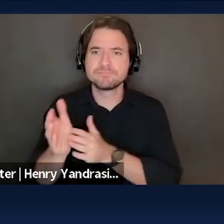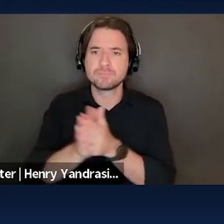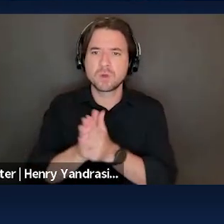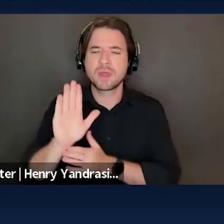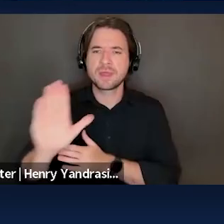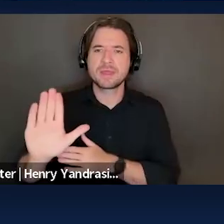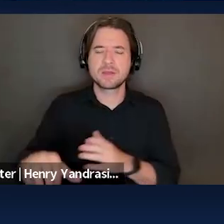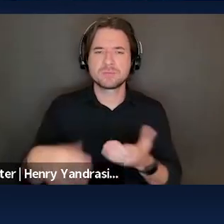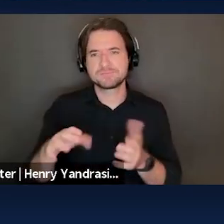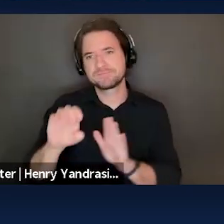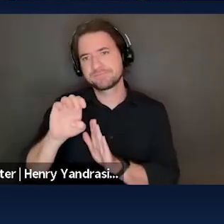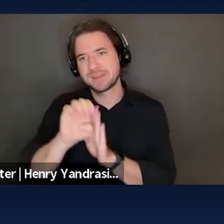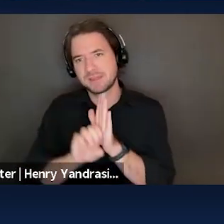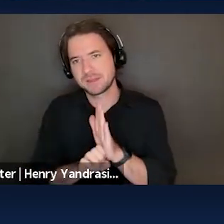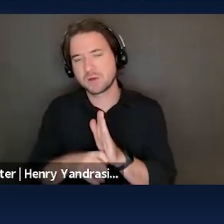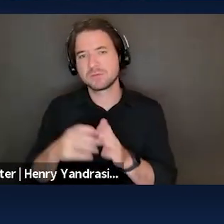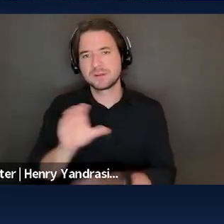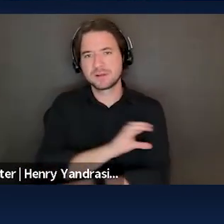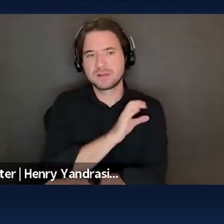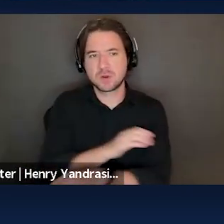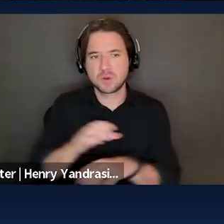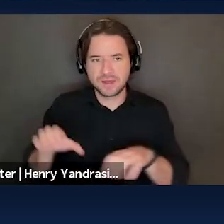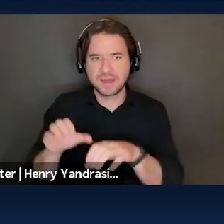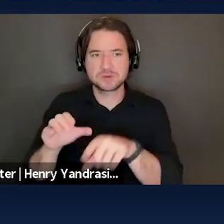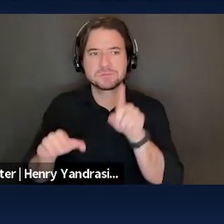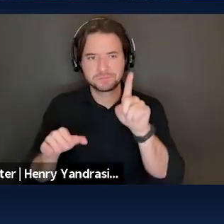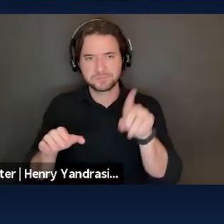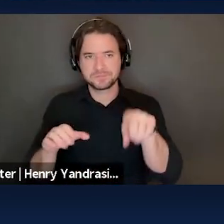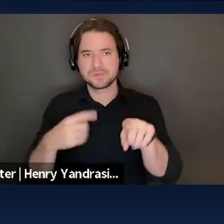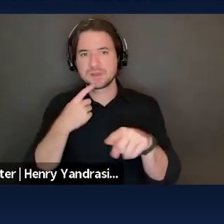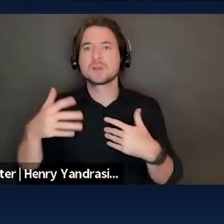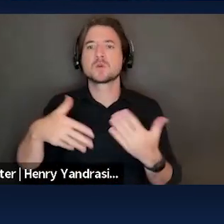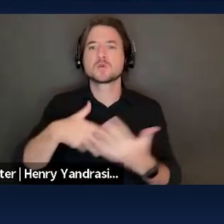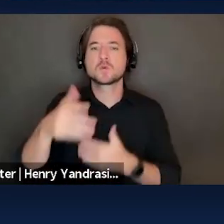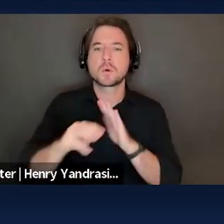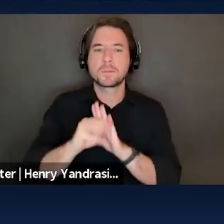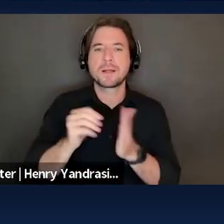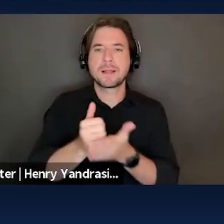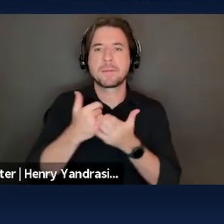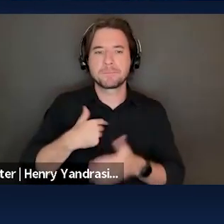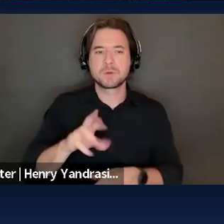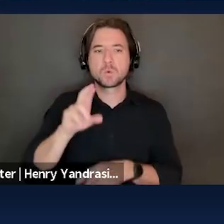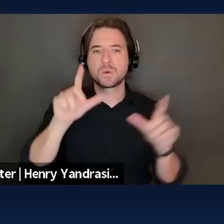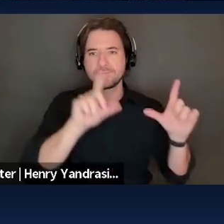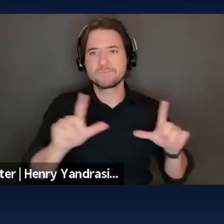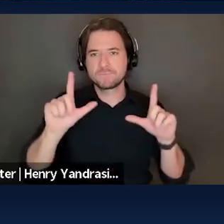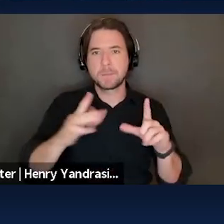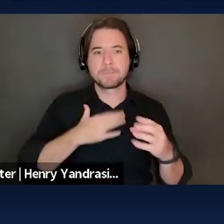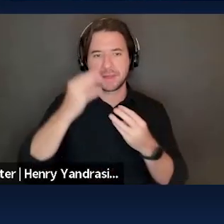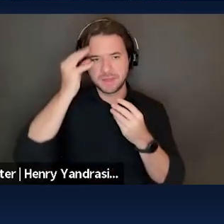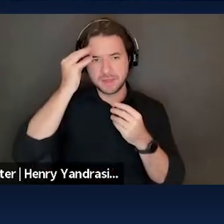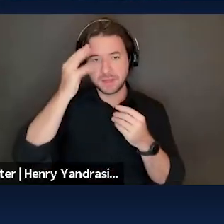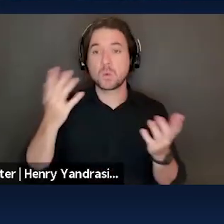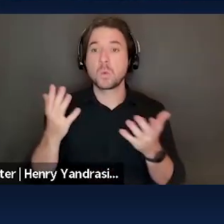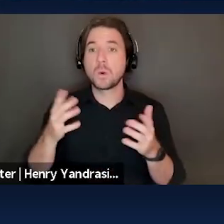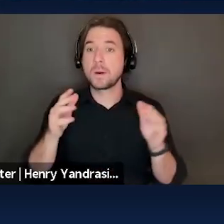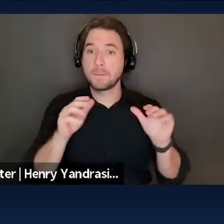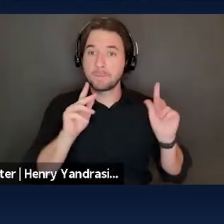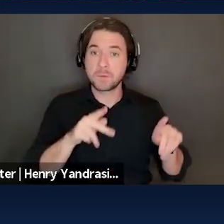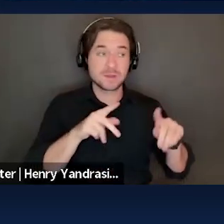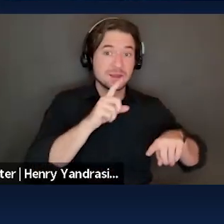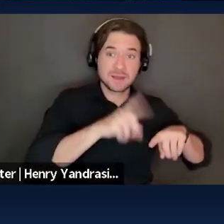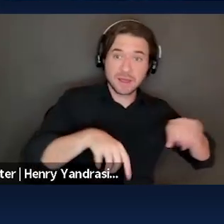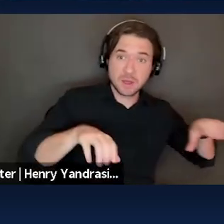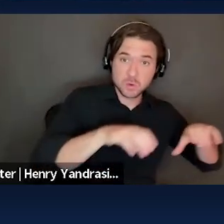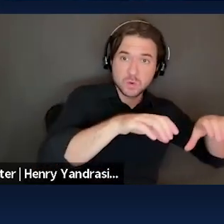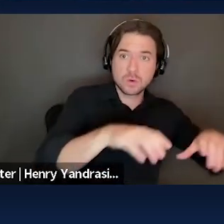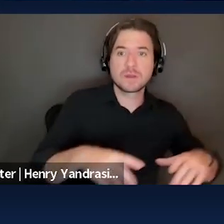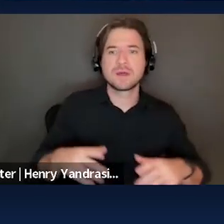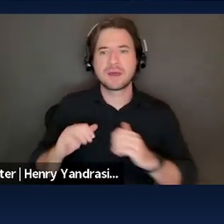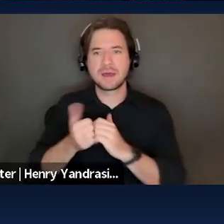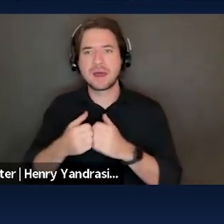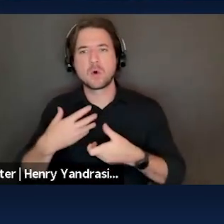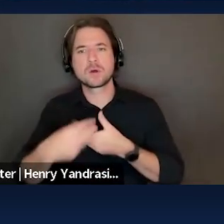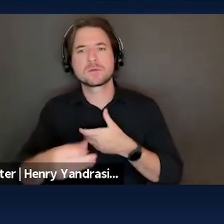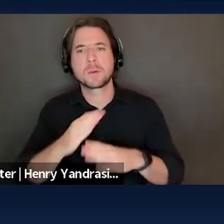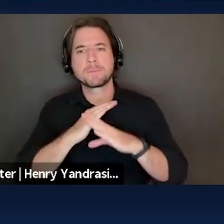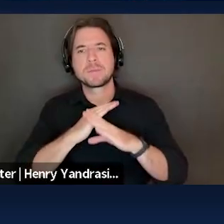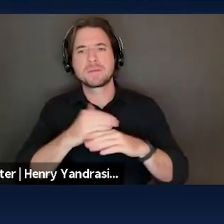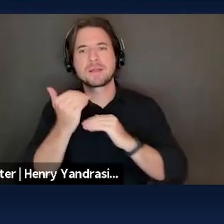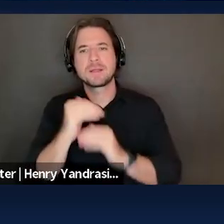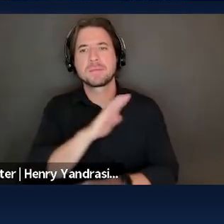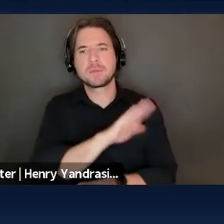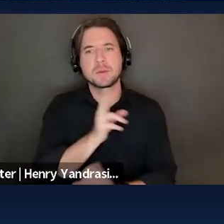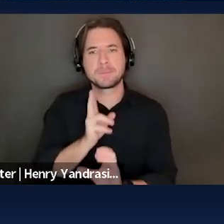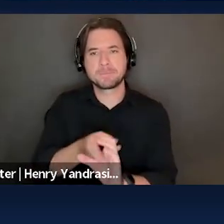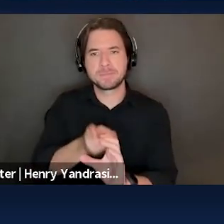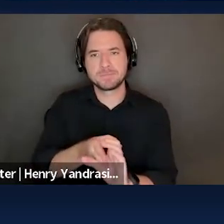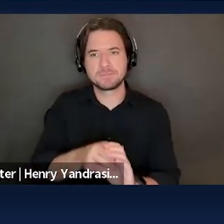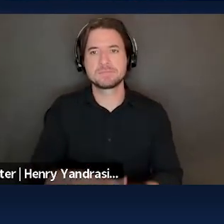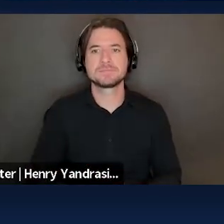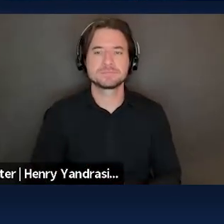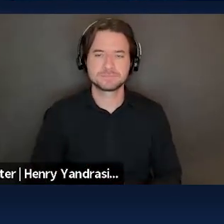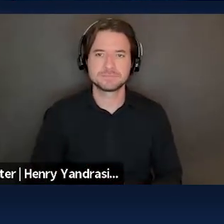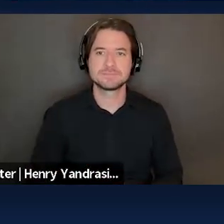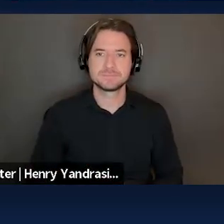And here are some representative quotes here, where the social model helped me to reframe my thinking from what a person cannot do to how external barriers restrict their participation.